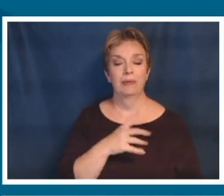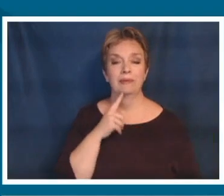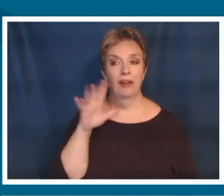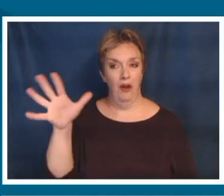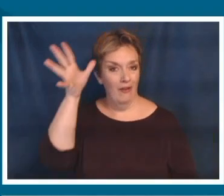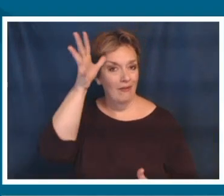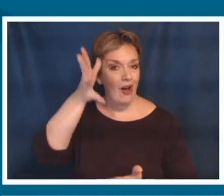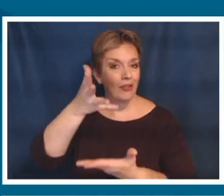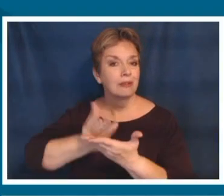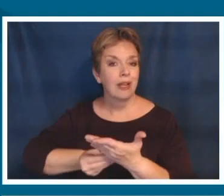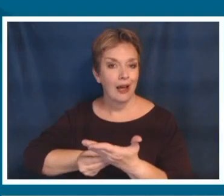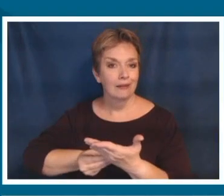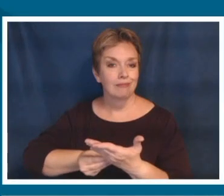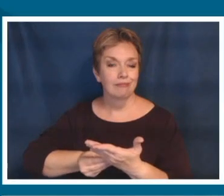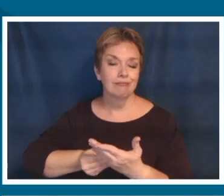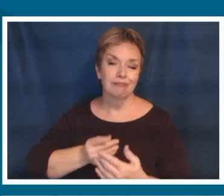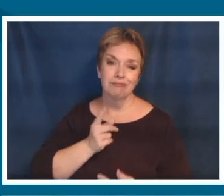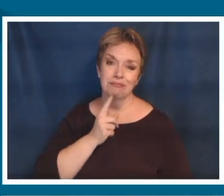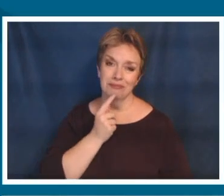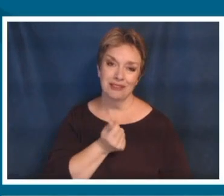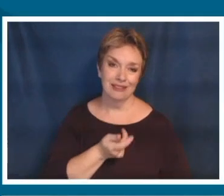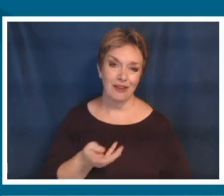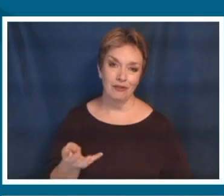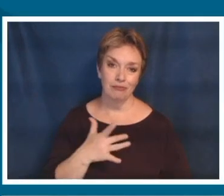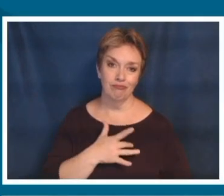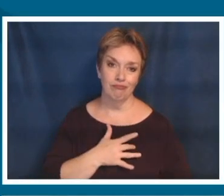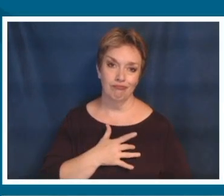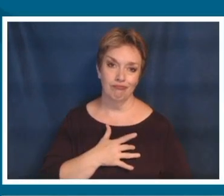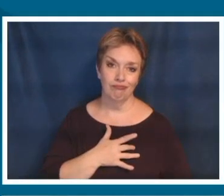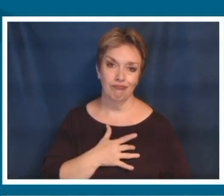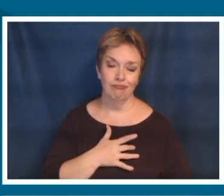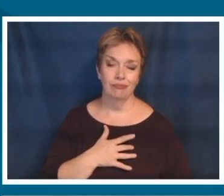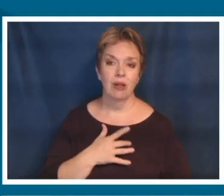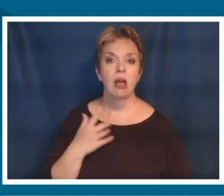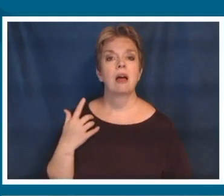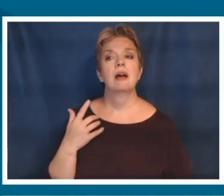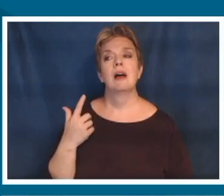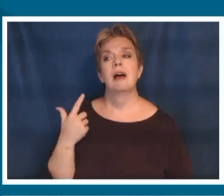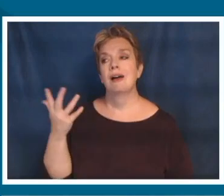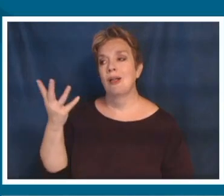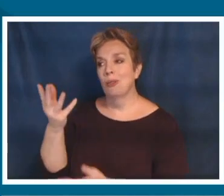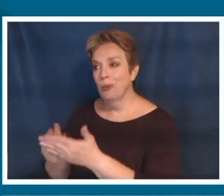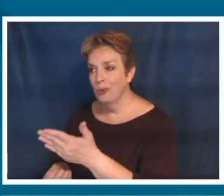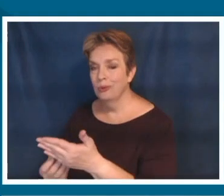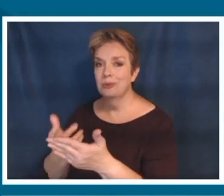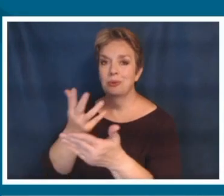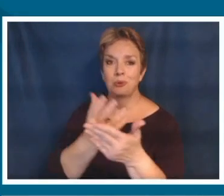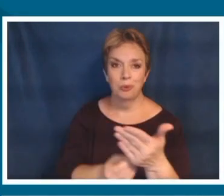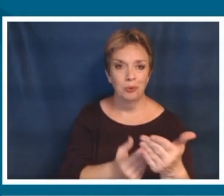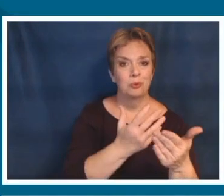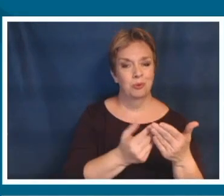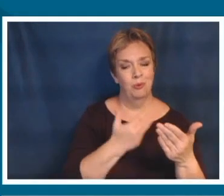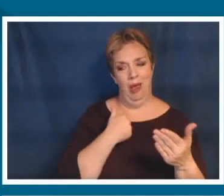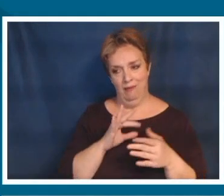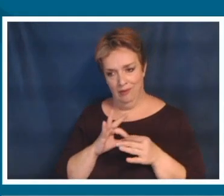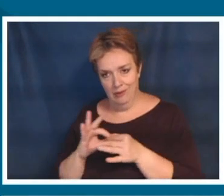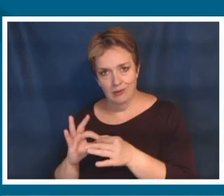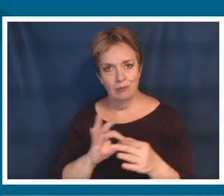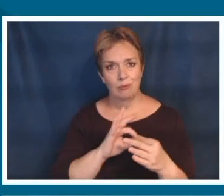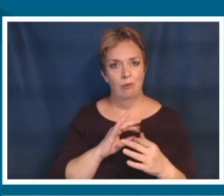like that you know we we are losing things together um other people